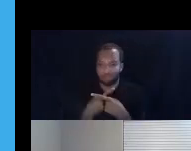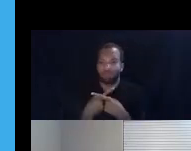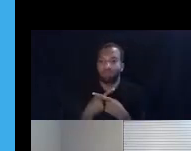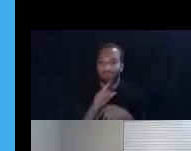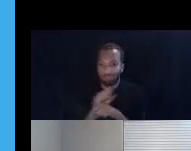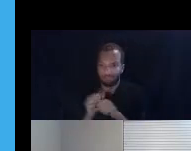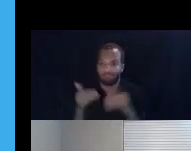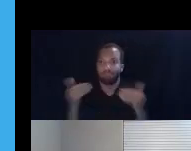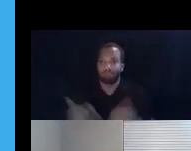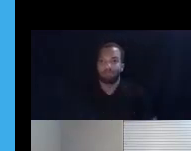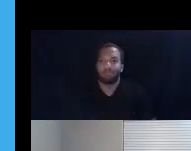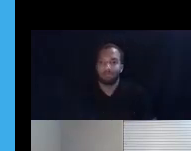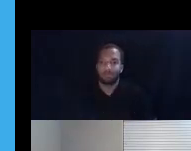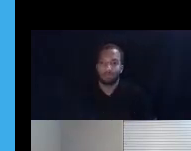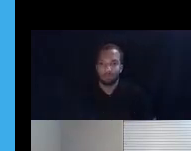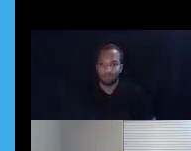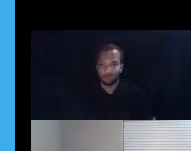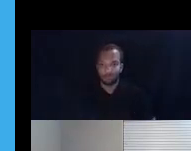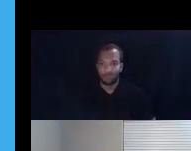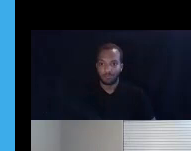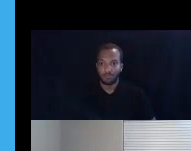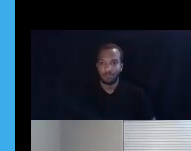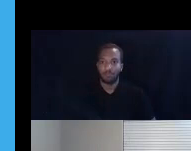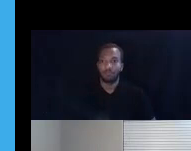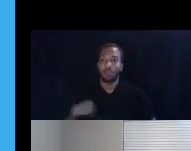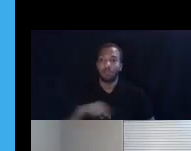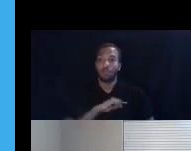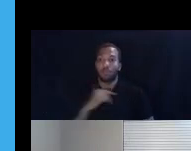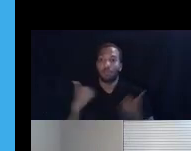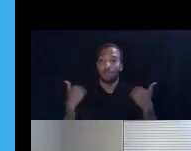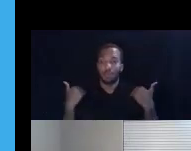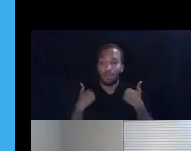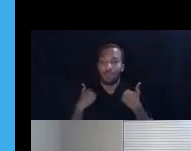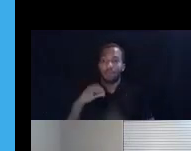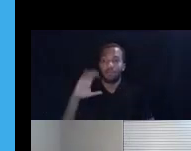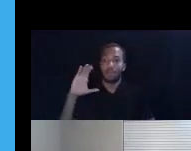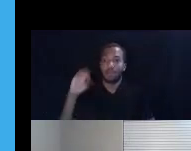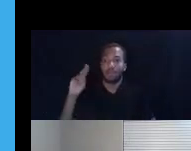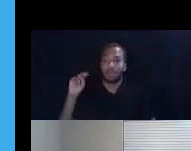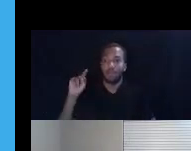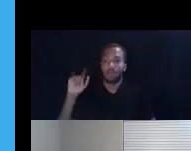and supporting all of that work County staff capacity is put forth by the County to provide support